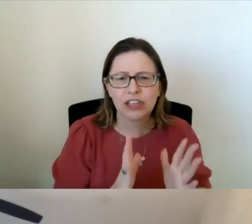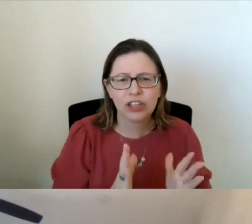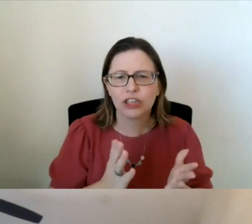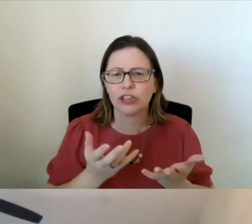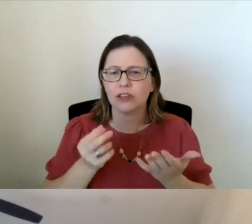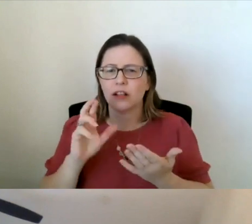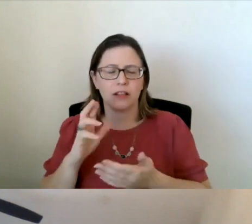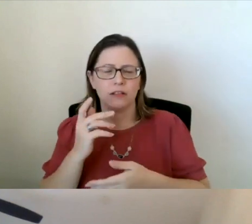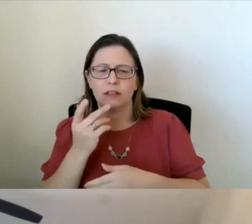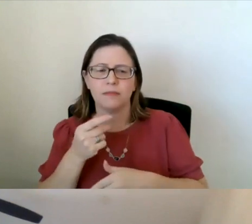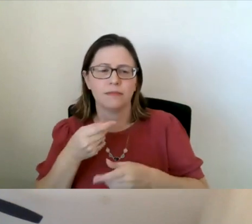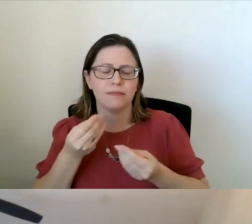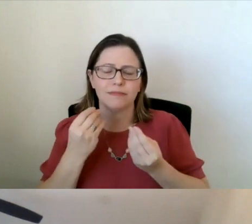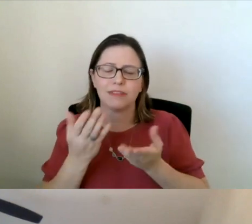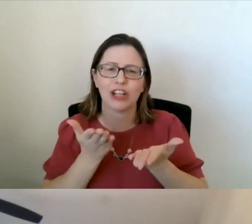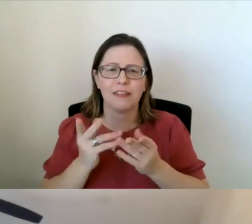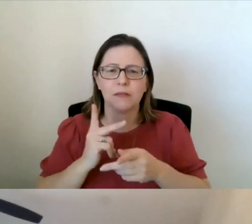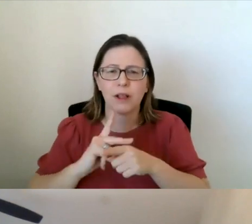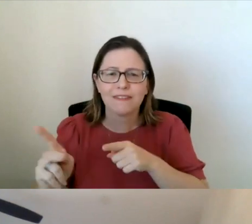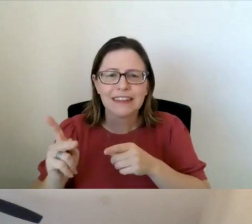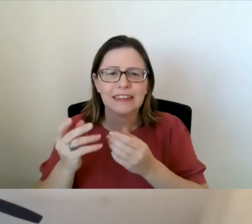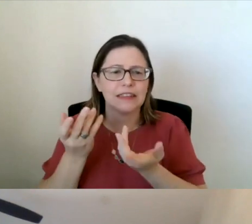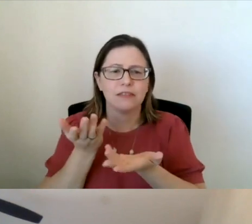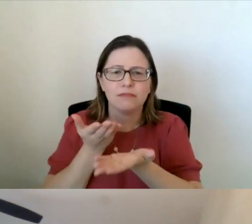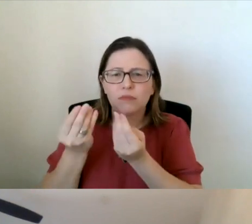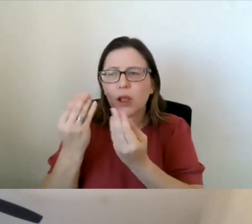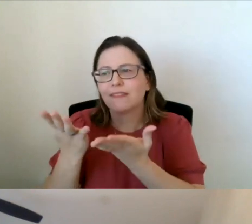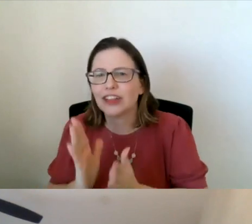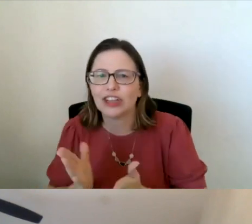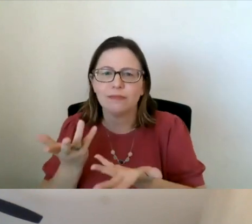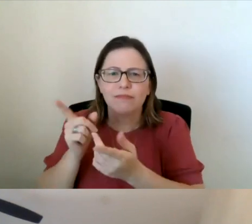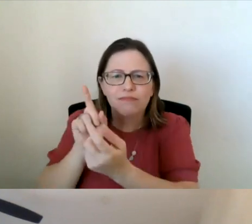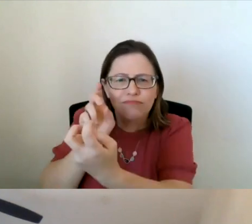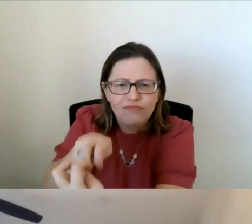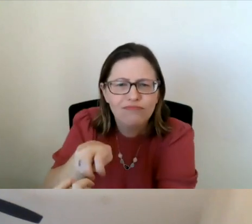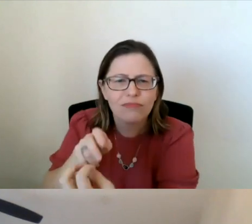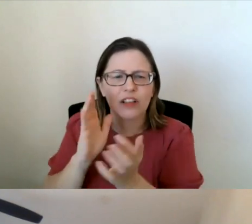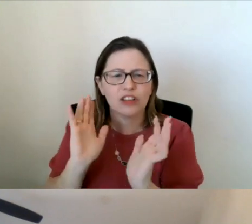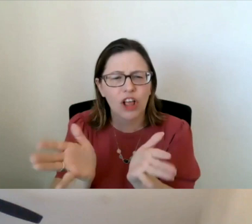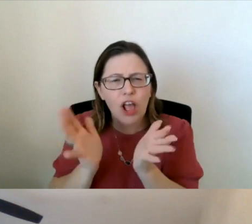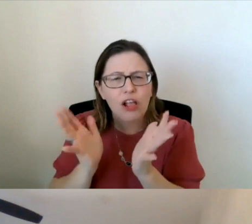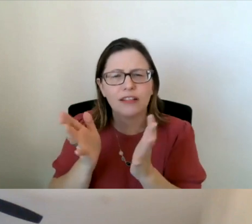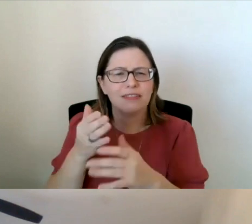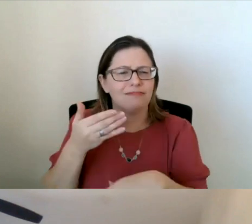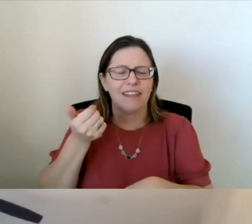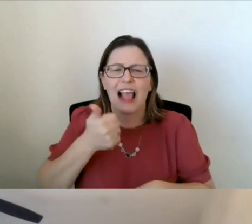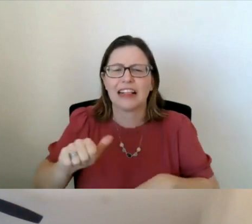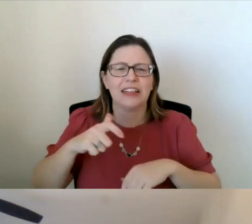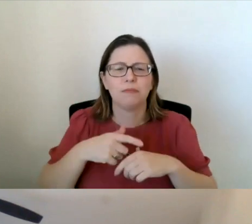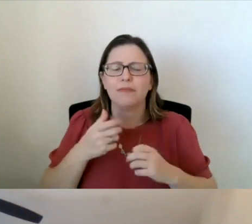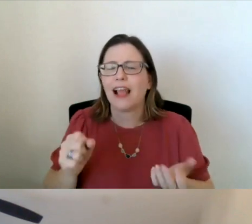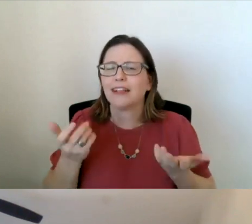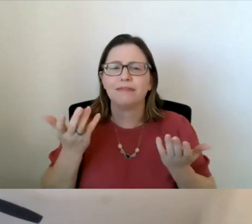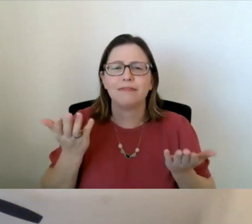an appointment to speak with a teacher or to a service provider and meet with them individually